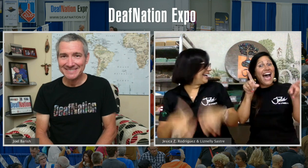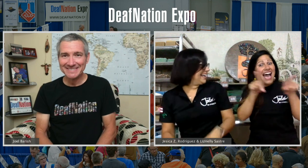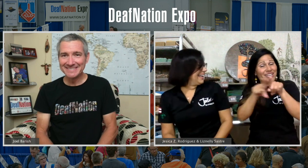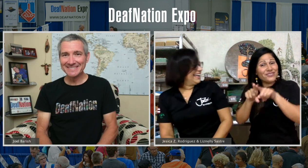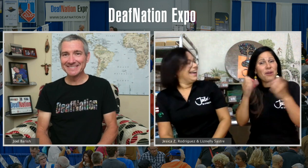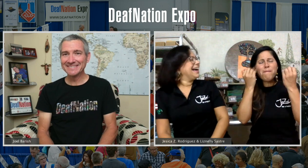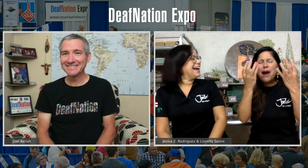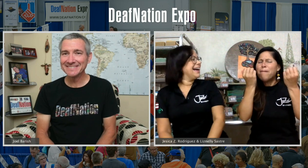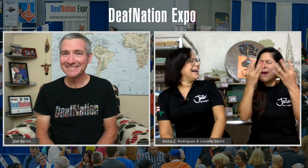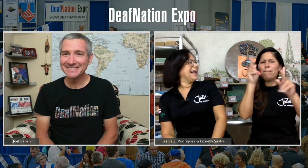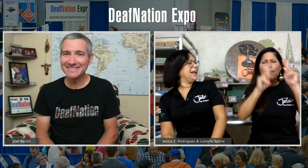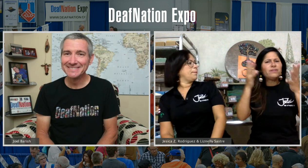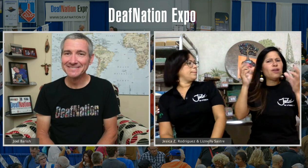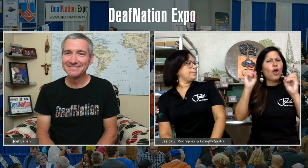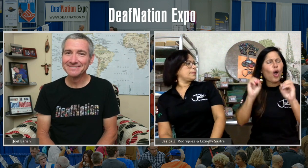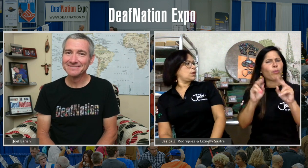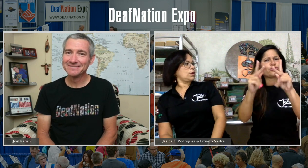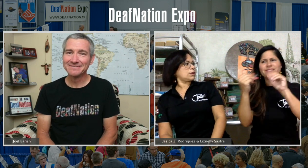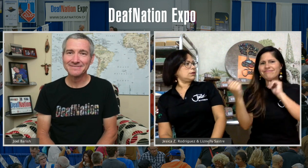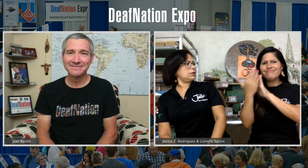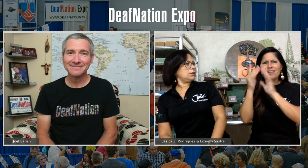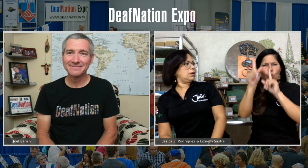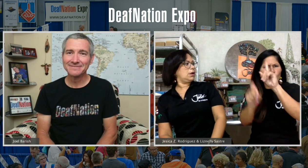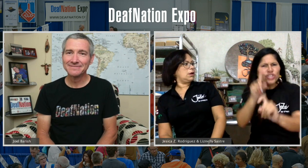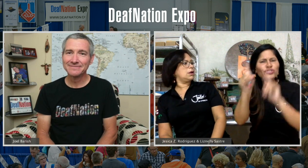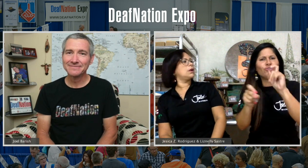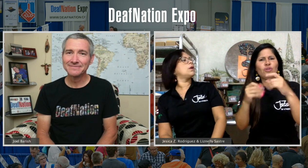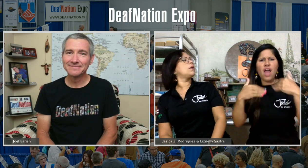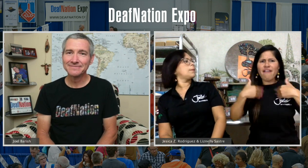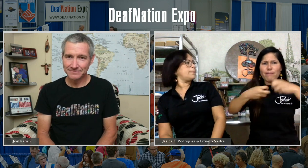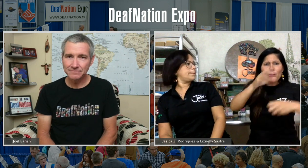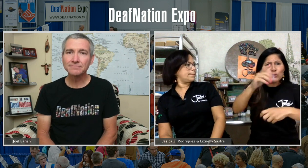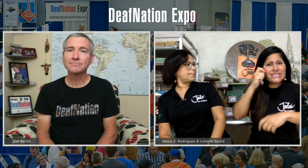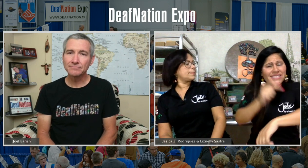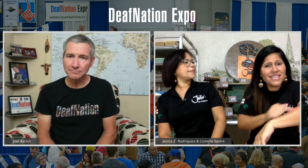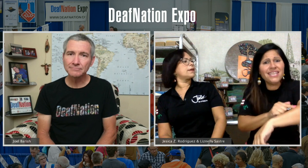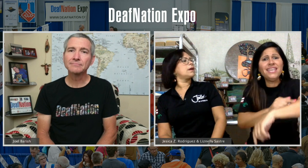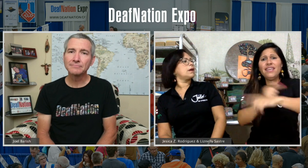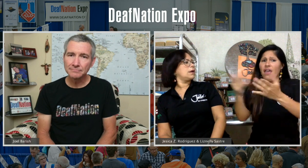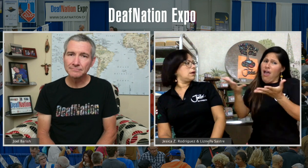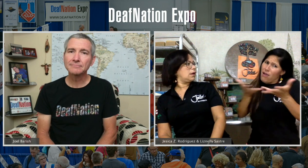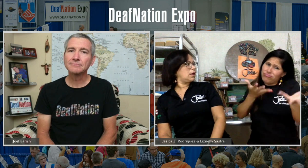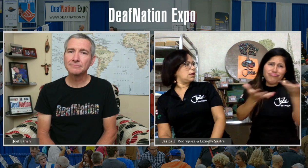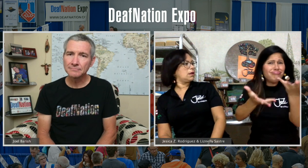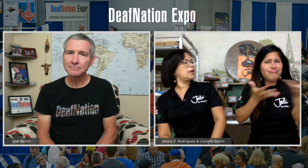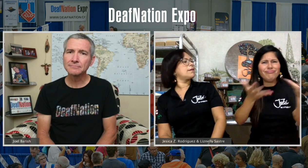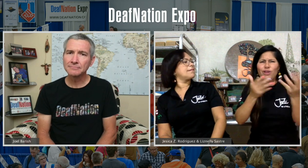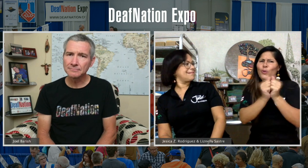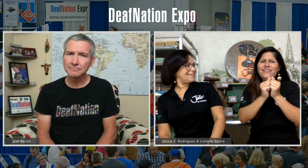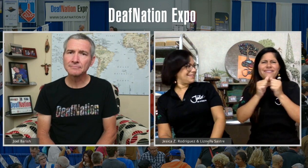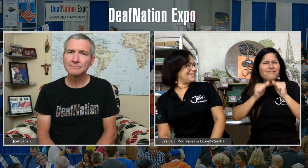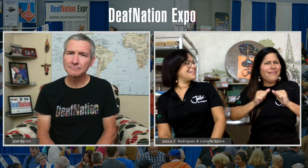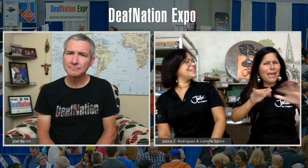Yes, and also, many people had opportunities and asked us questions about skin, and more.